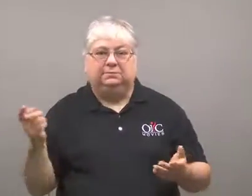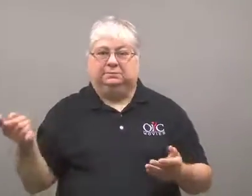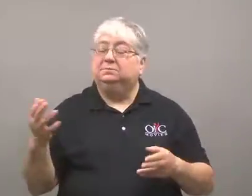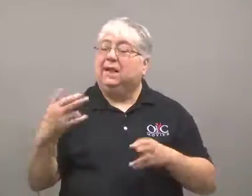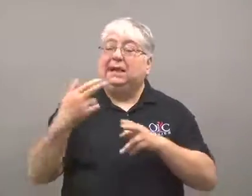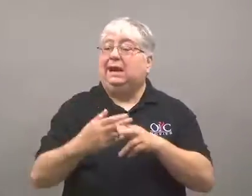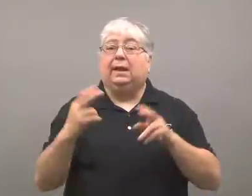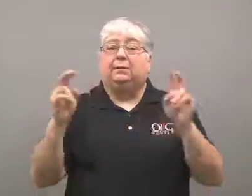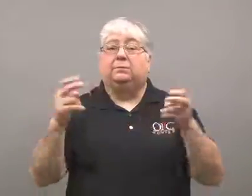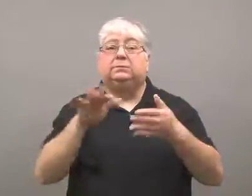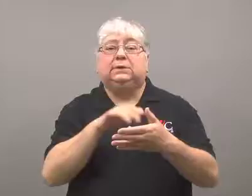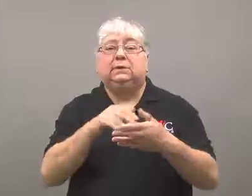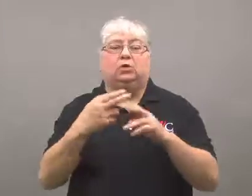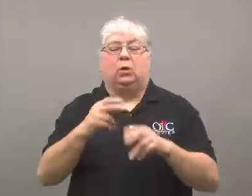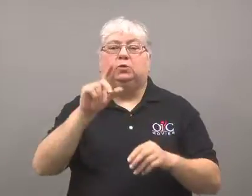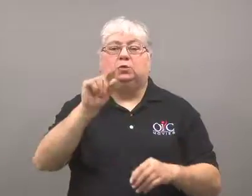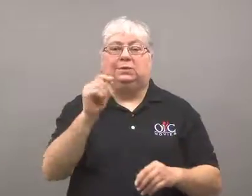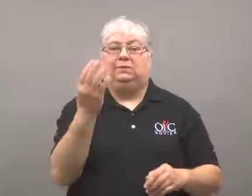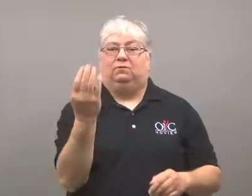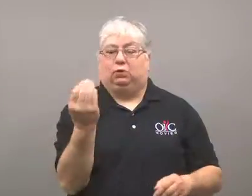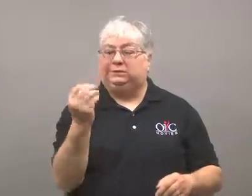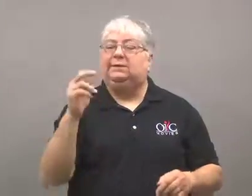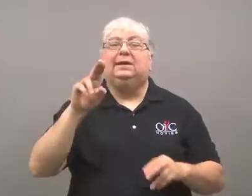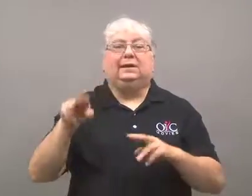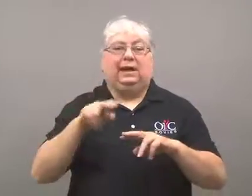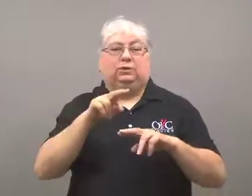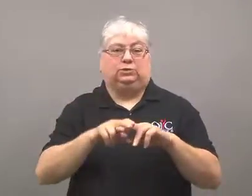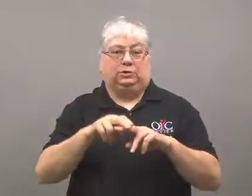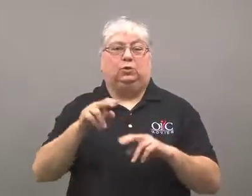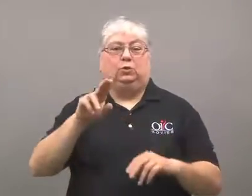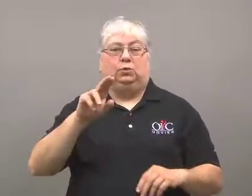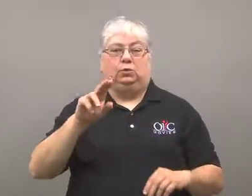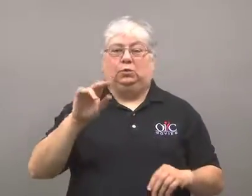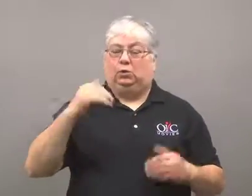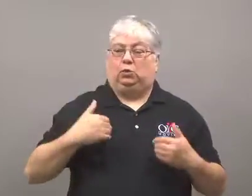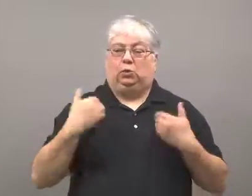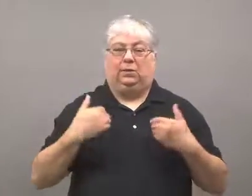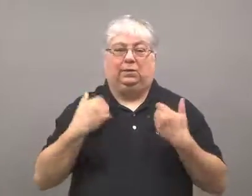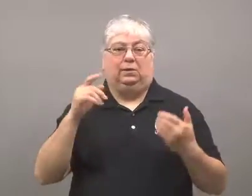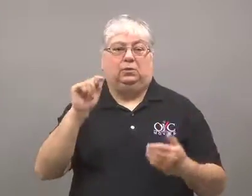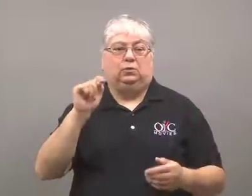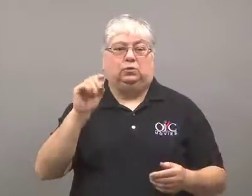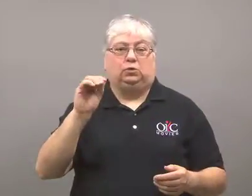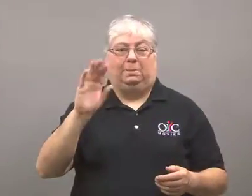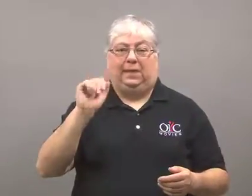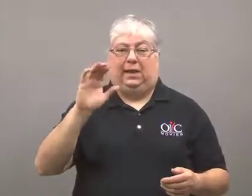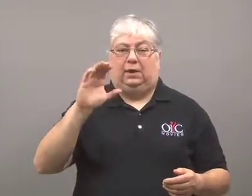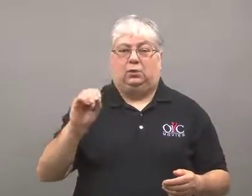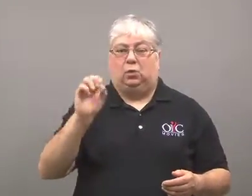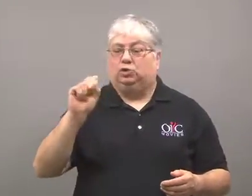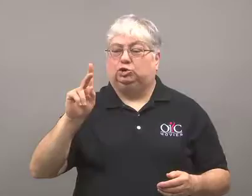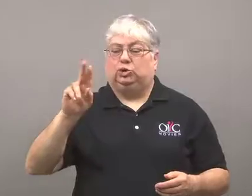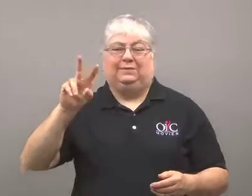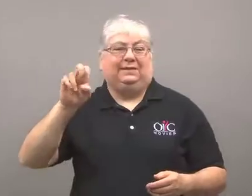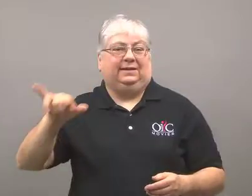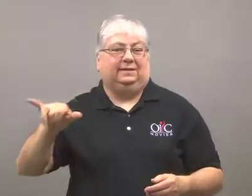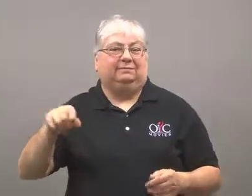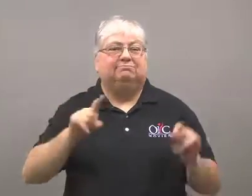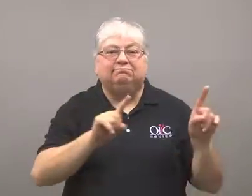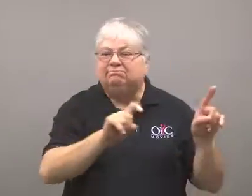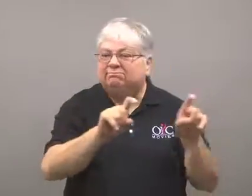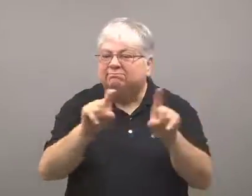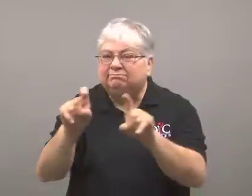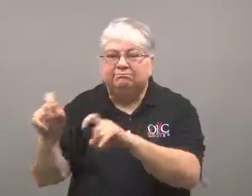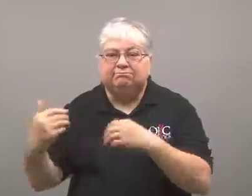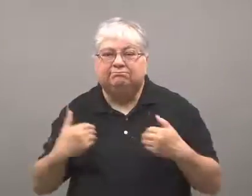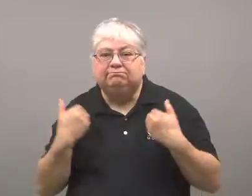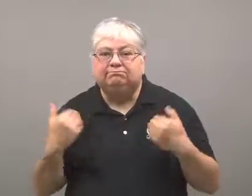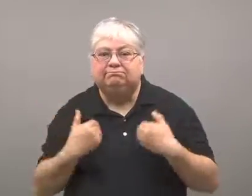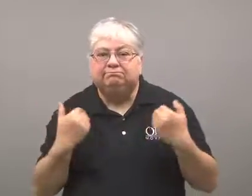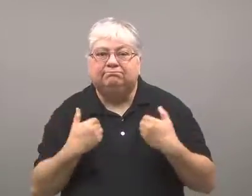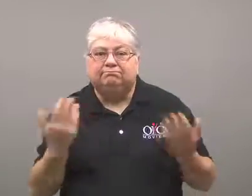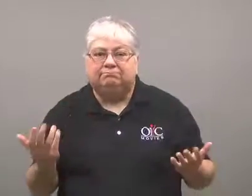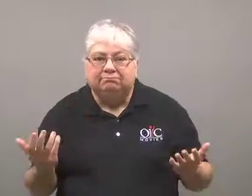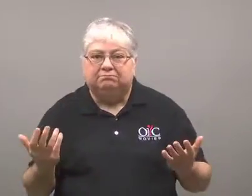This study is the 2014 National Youth Tobacco Survey.